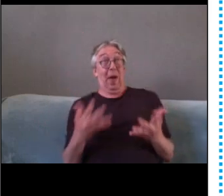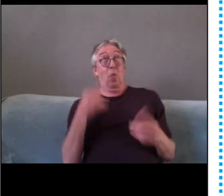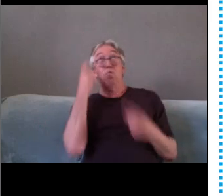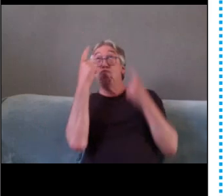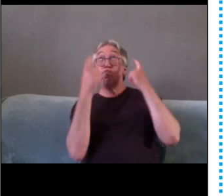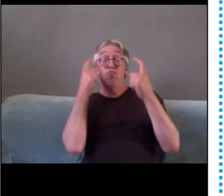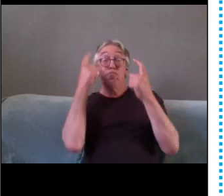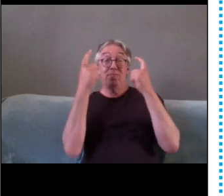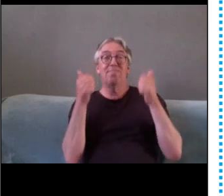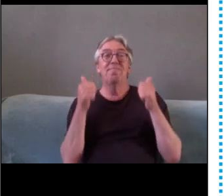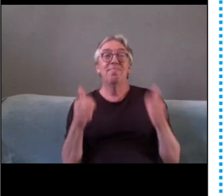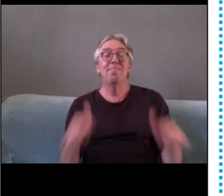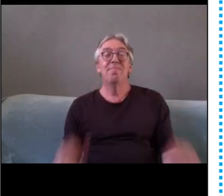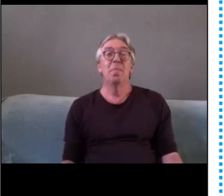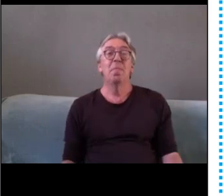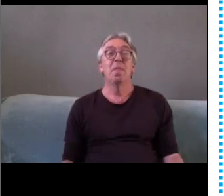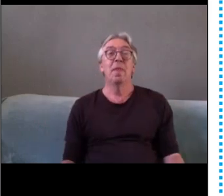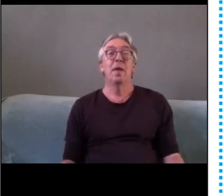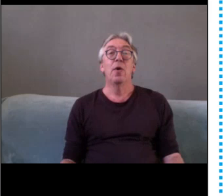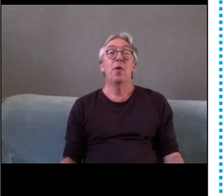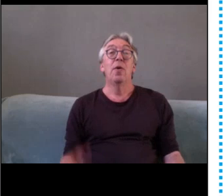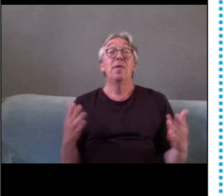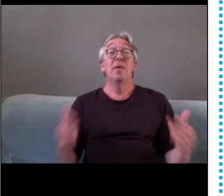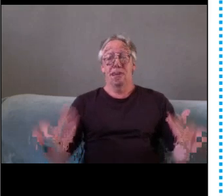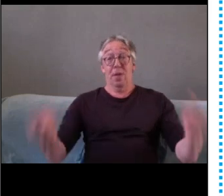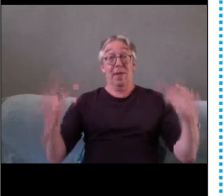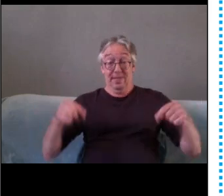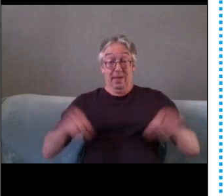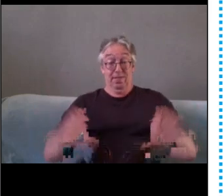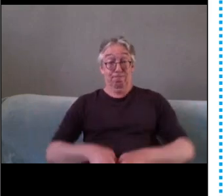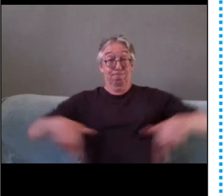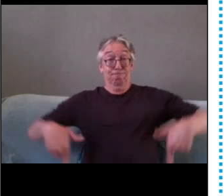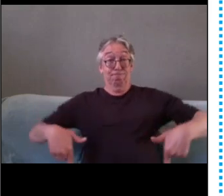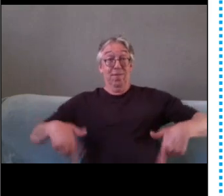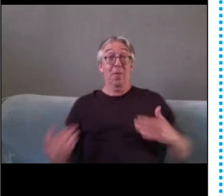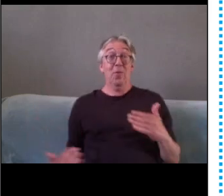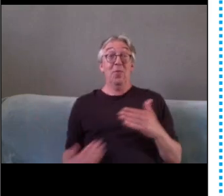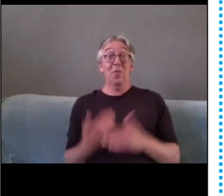And coming to our last slide for today is our final recommendations